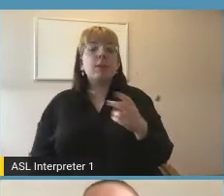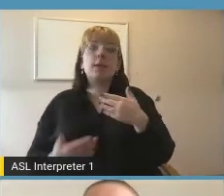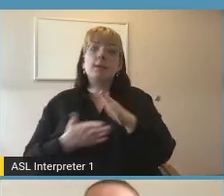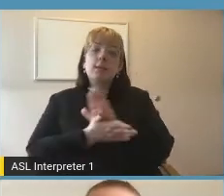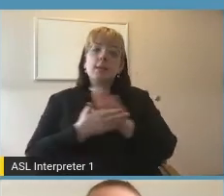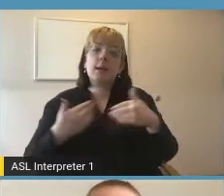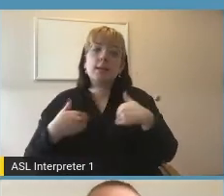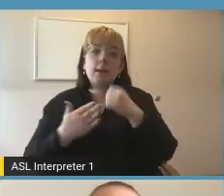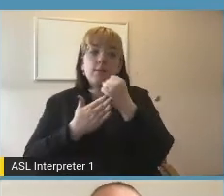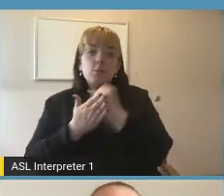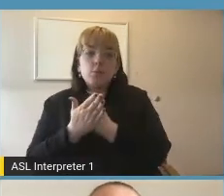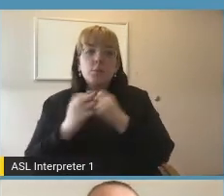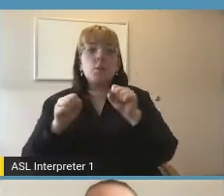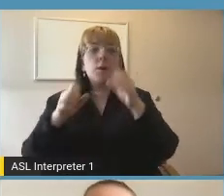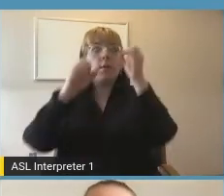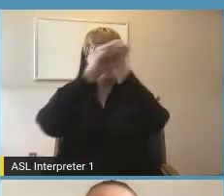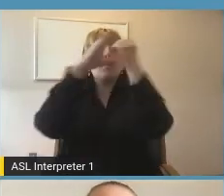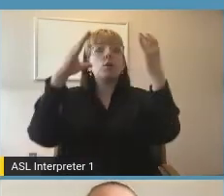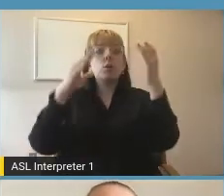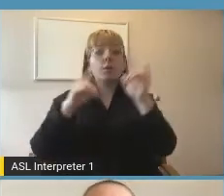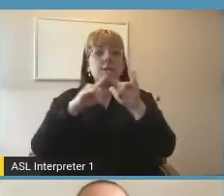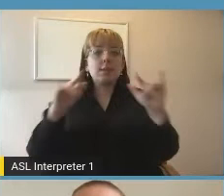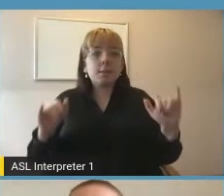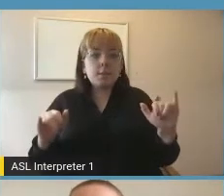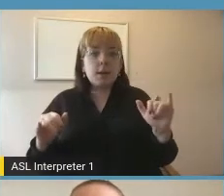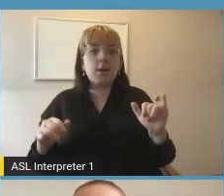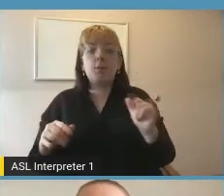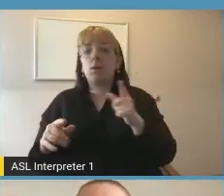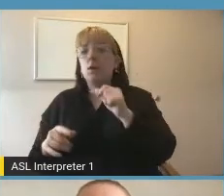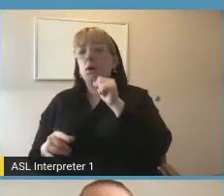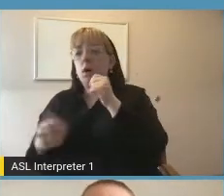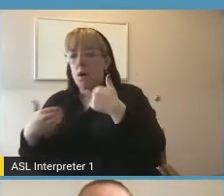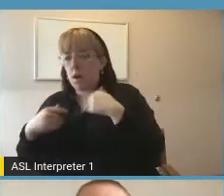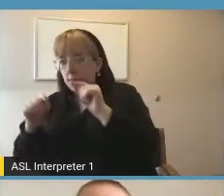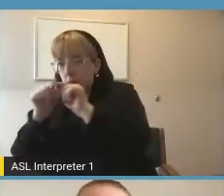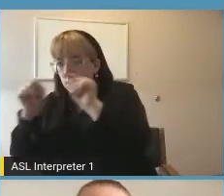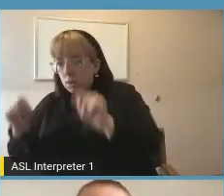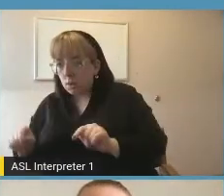can visualize this at the same time instead of having a transcript and an audio editor